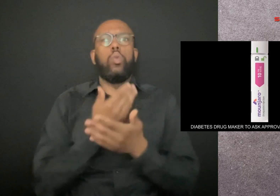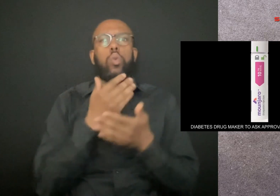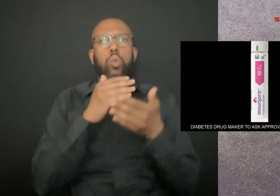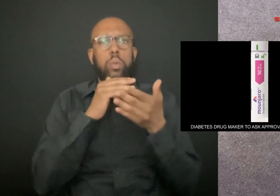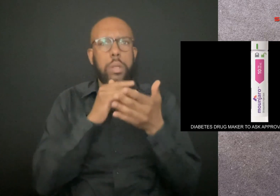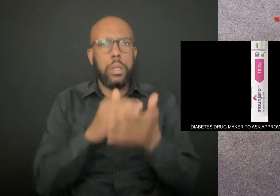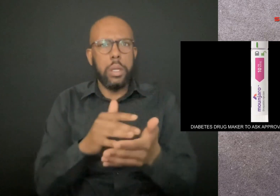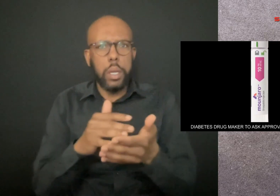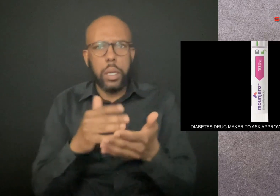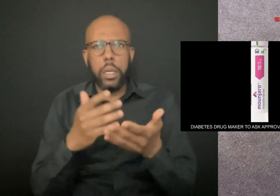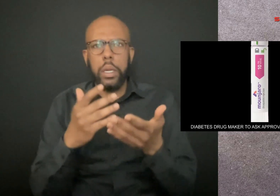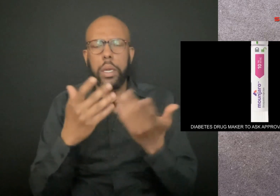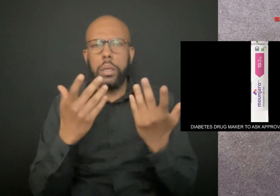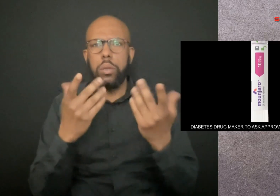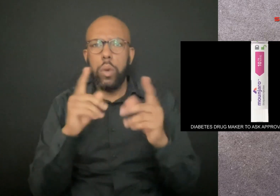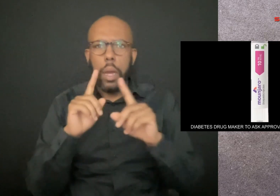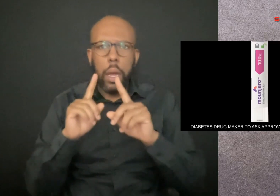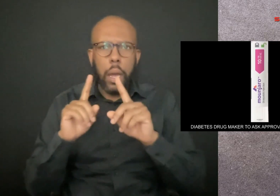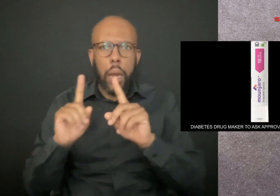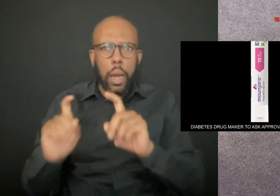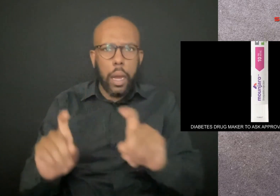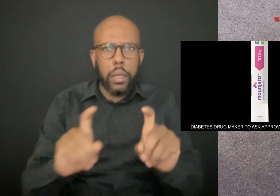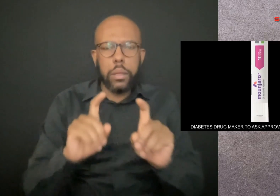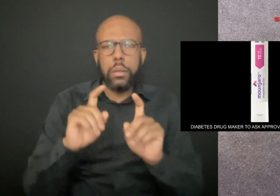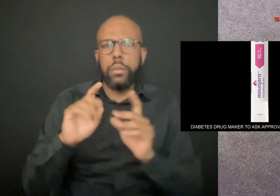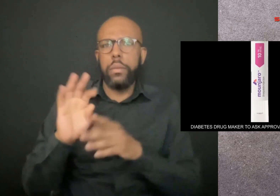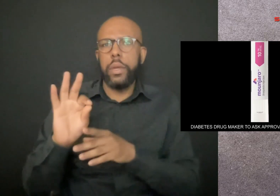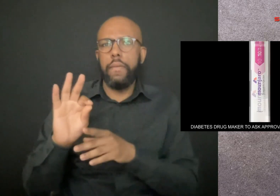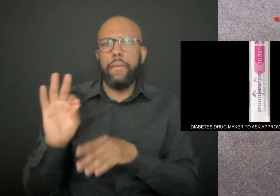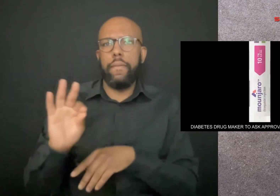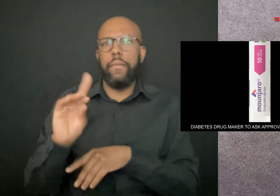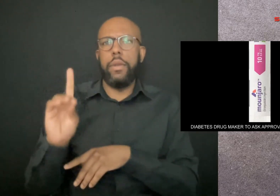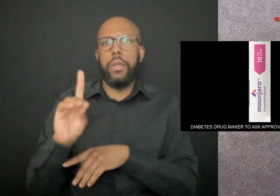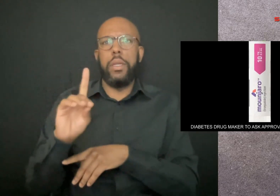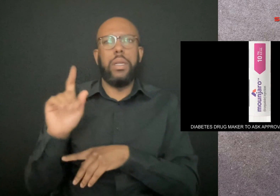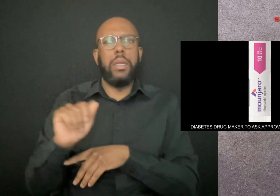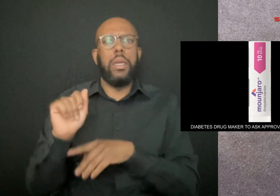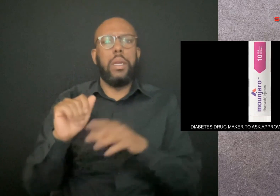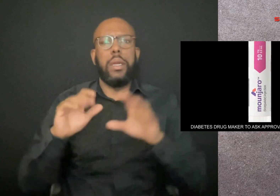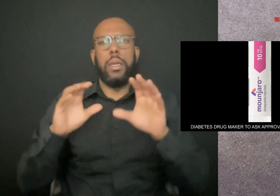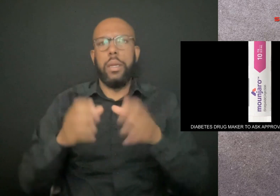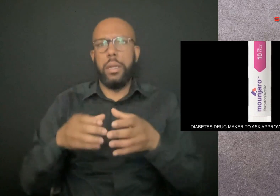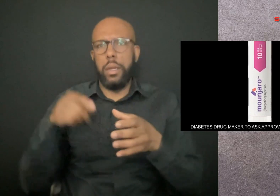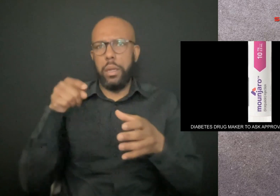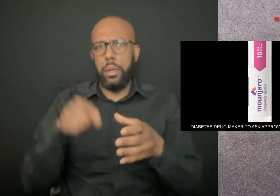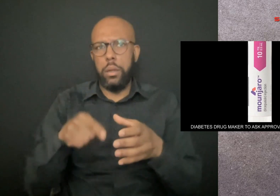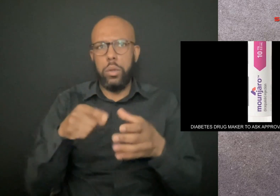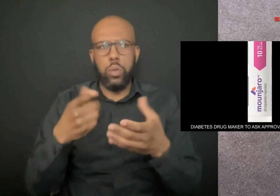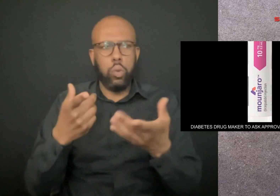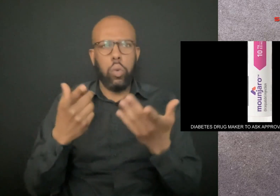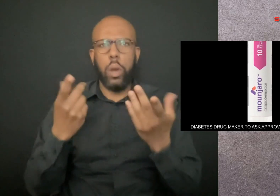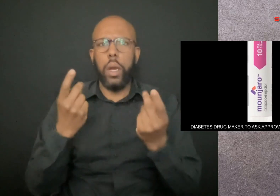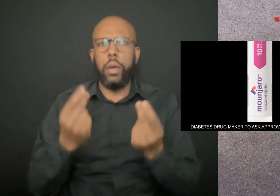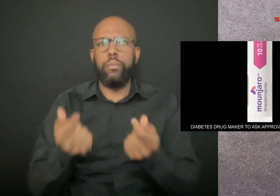FDA to quickly approve. Its blood sugar drug. Which appetite for weight loss?